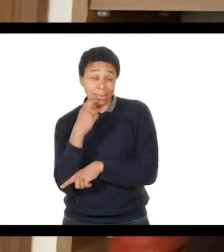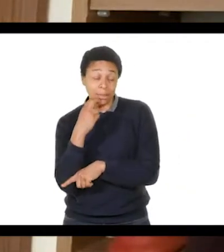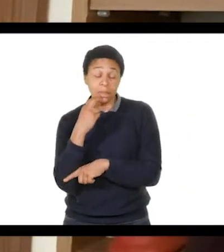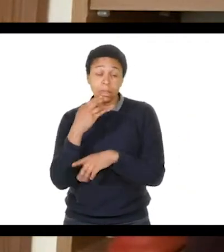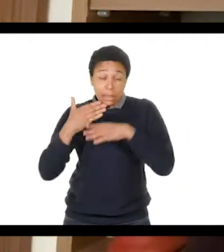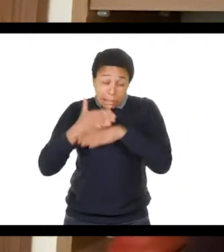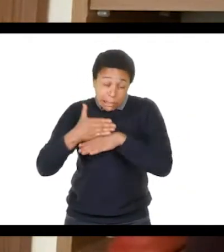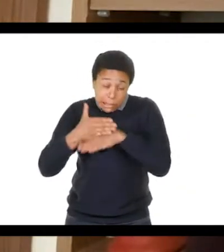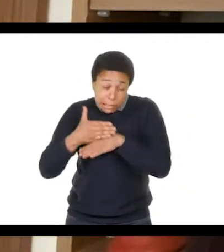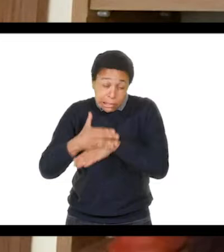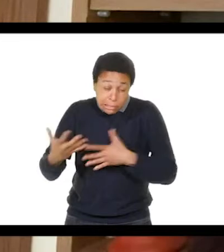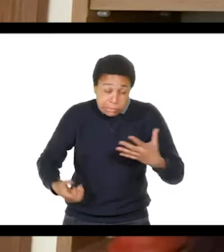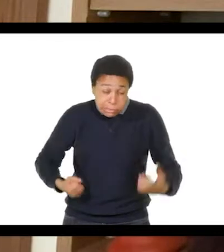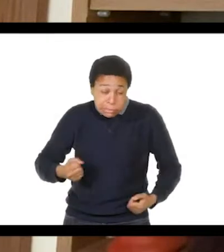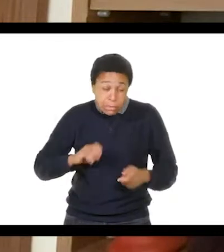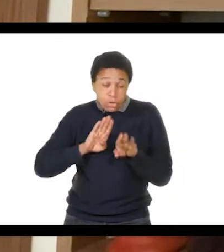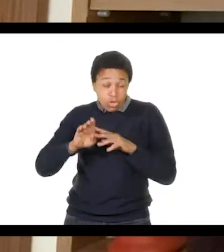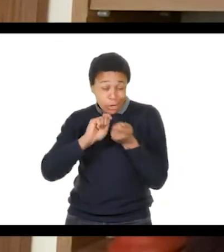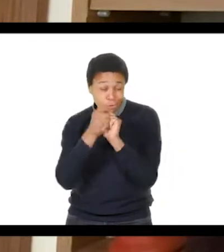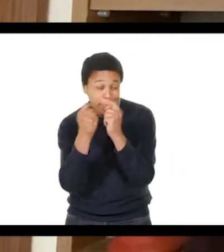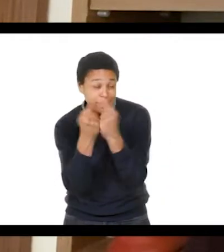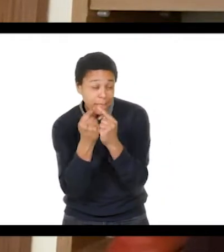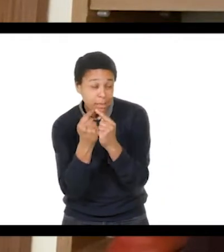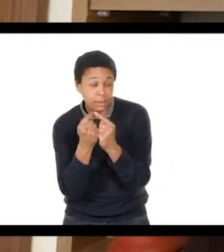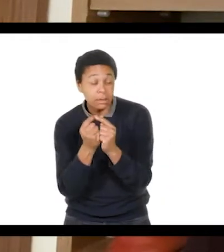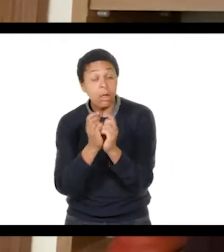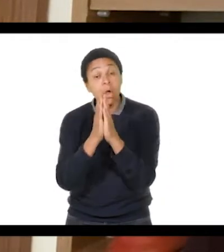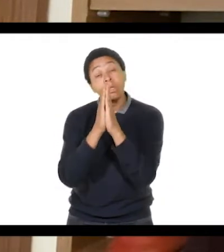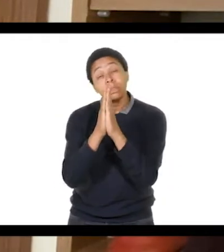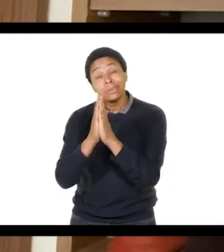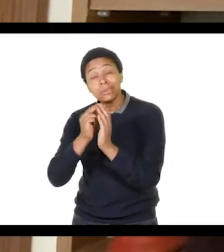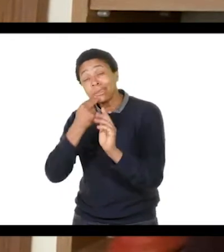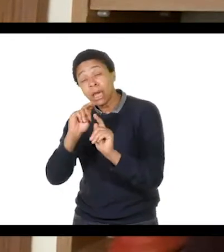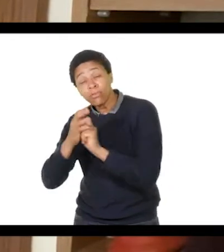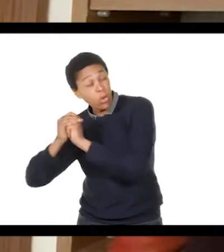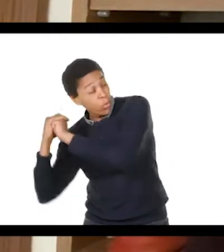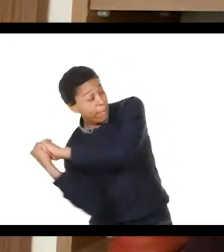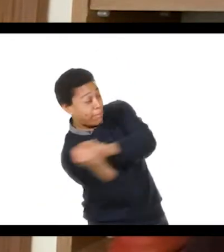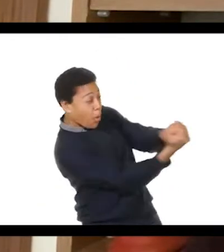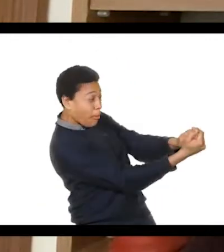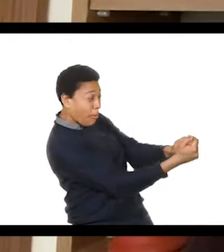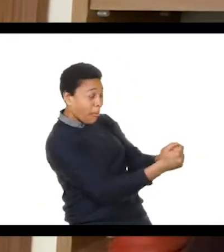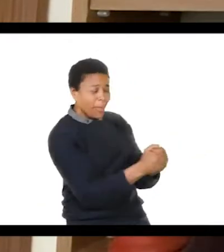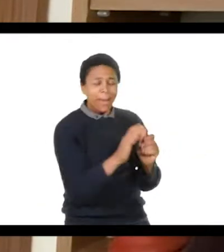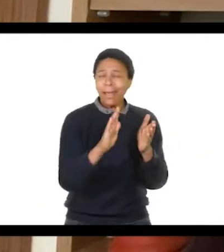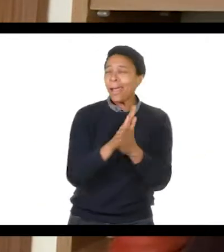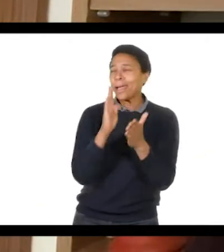It’s working hard to make a living and a difference. It’s playing softball with friends in the park on a warm Sunday afternoon,